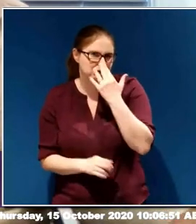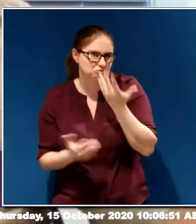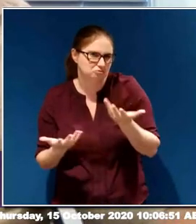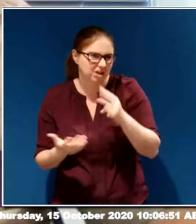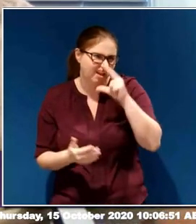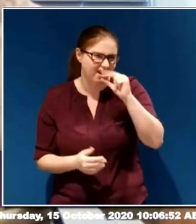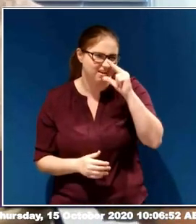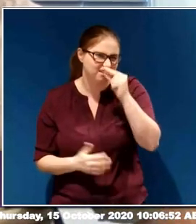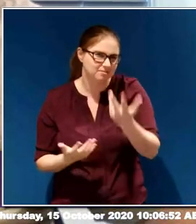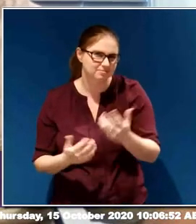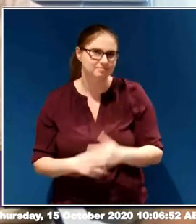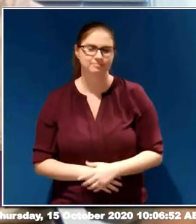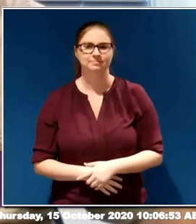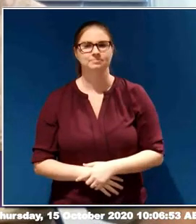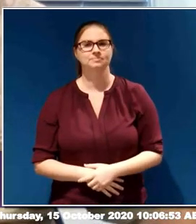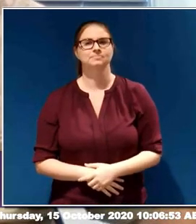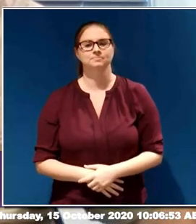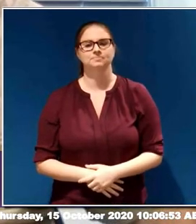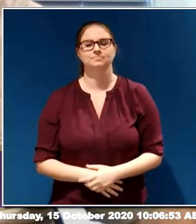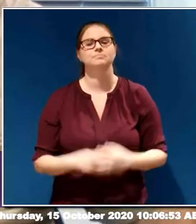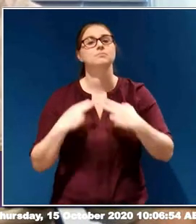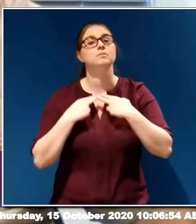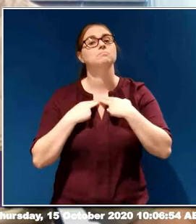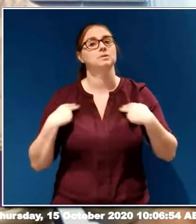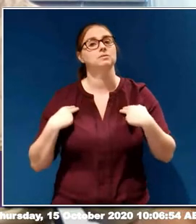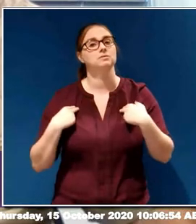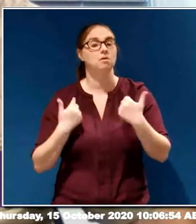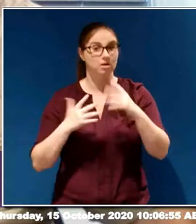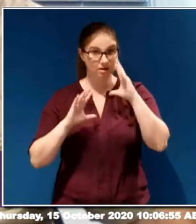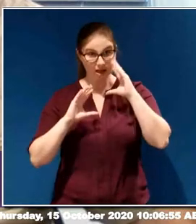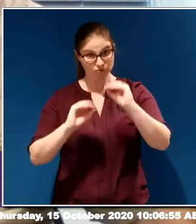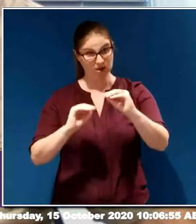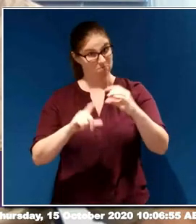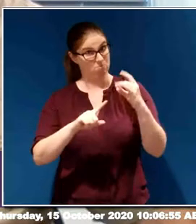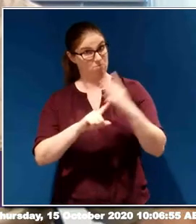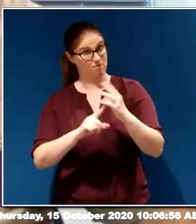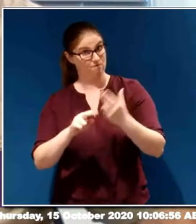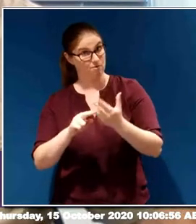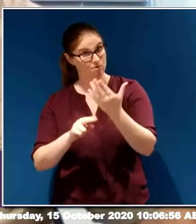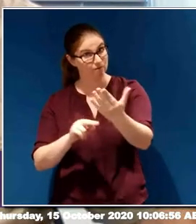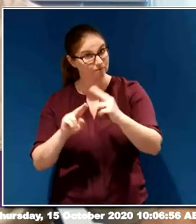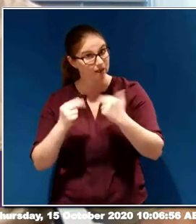Education is fairly important to your family, is that right? Definitely.